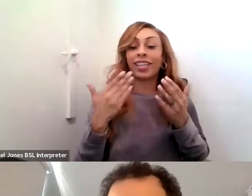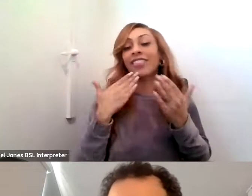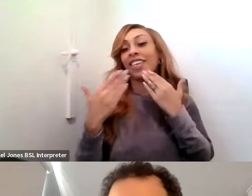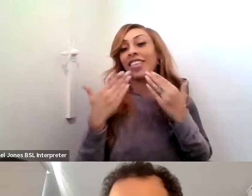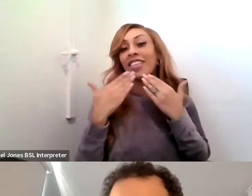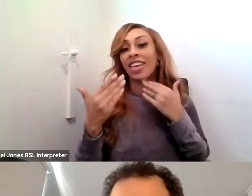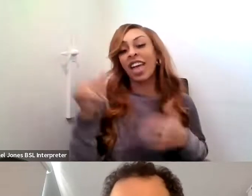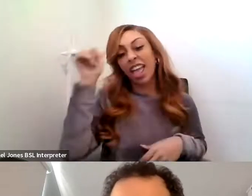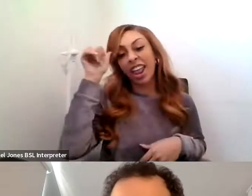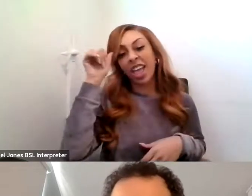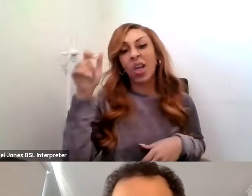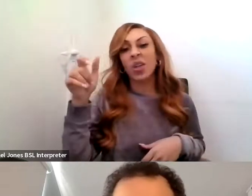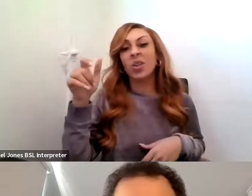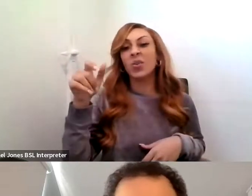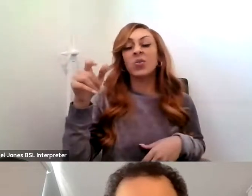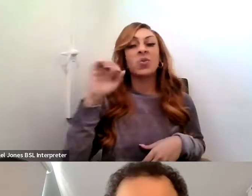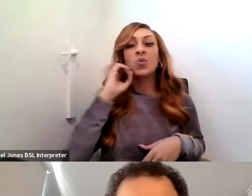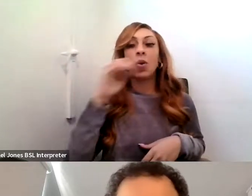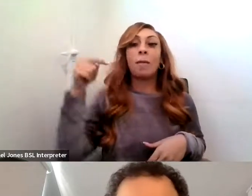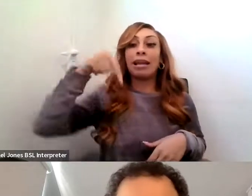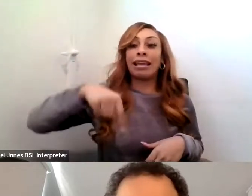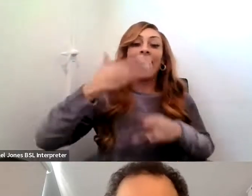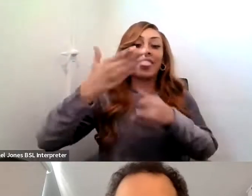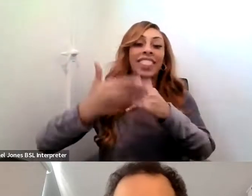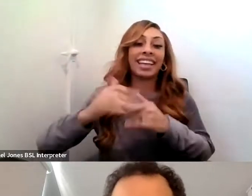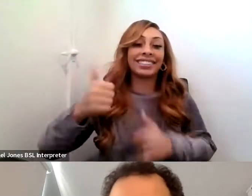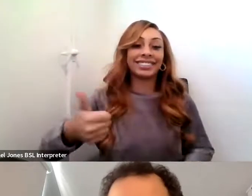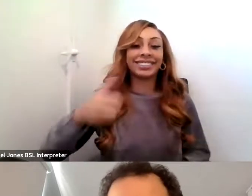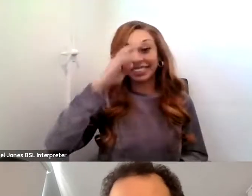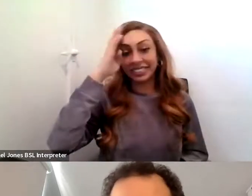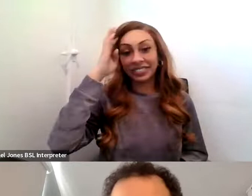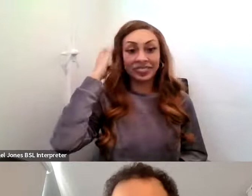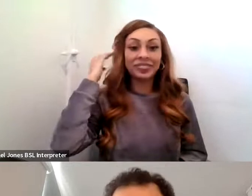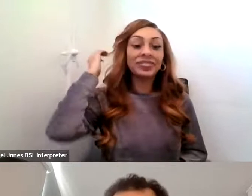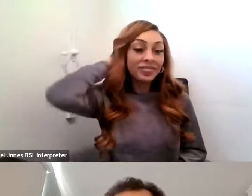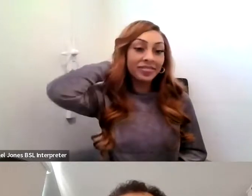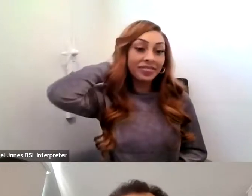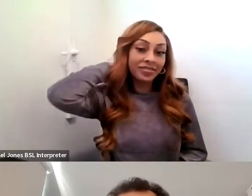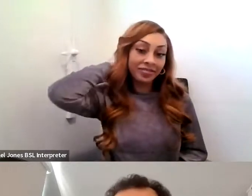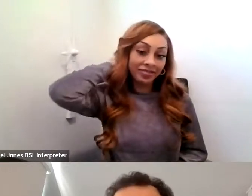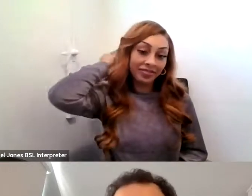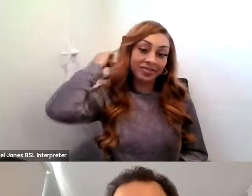because I know you won't be here at the end, when we do thanks and wrap-up. Thank you, that's great.